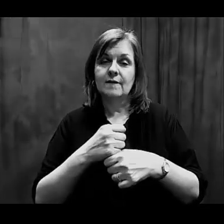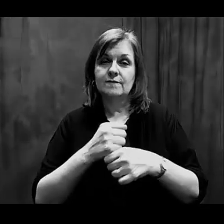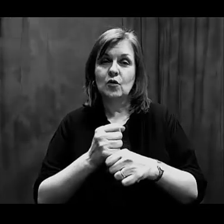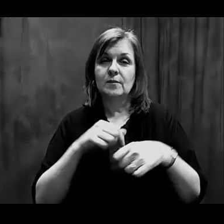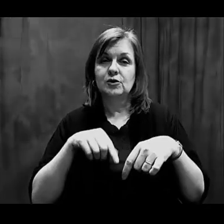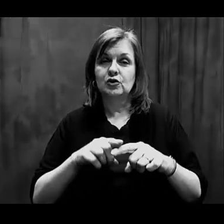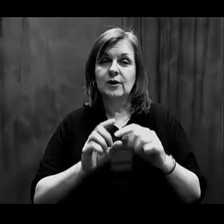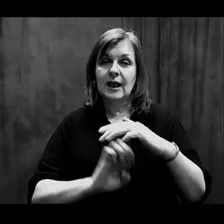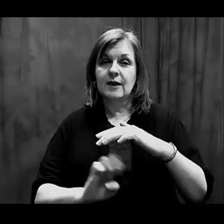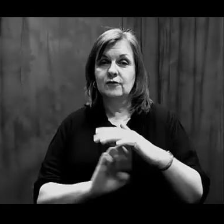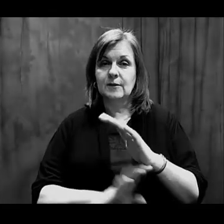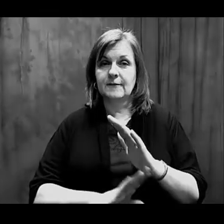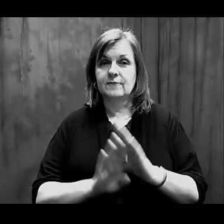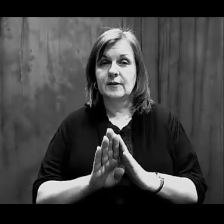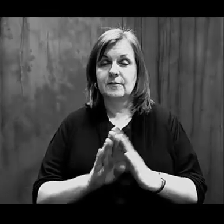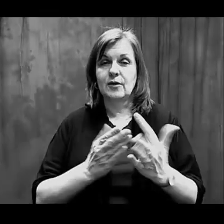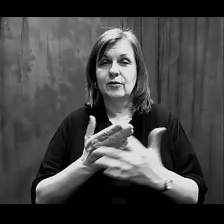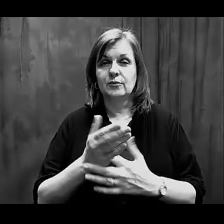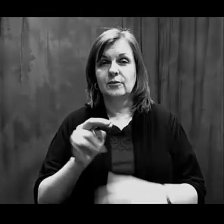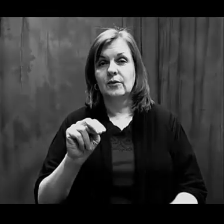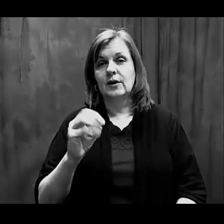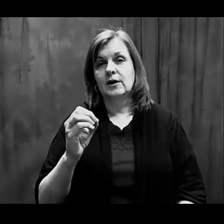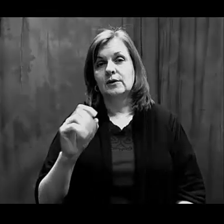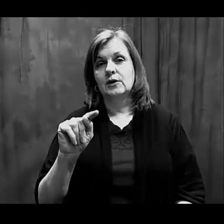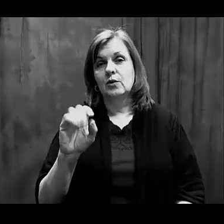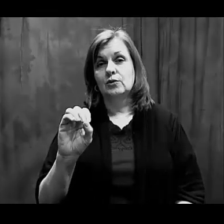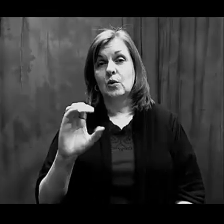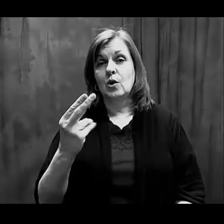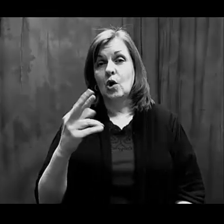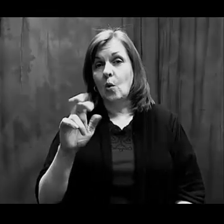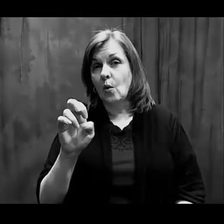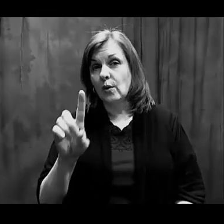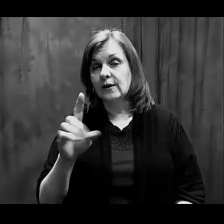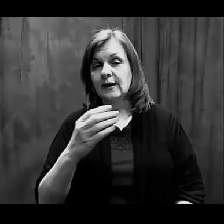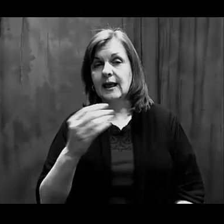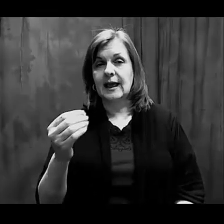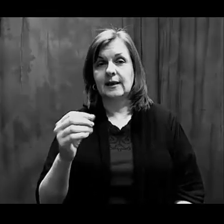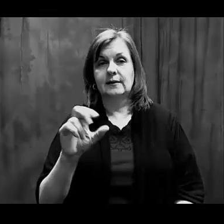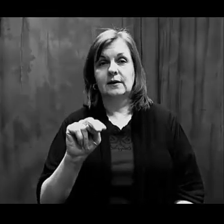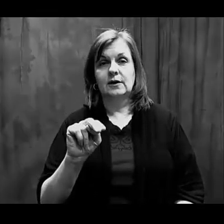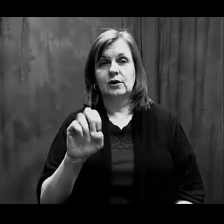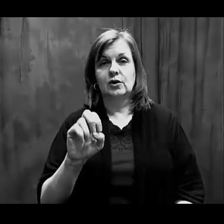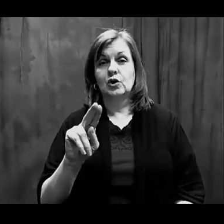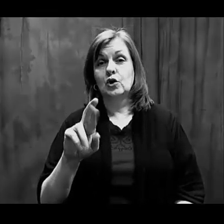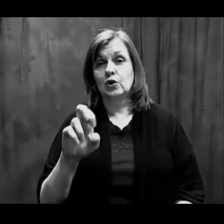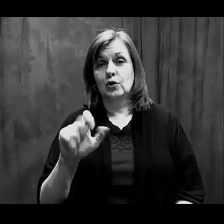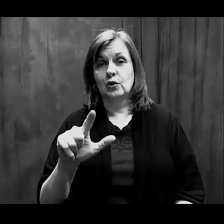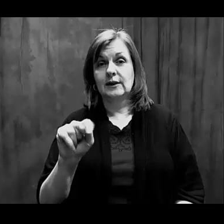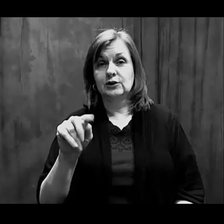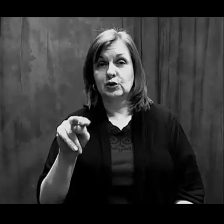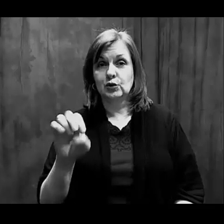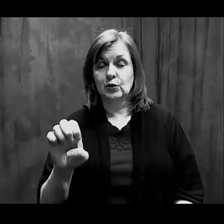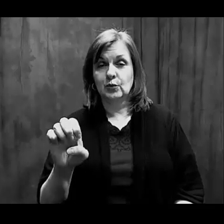are formed in embryonic development through the notochord and the neural tube